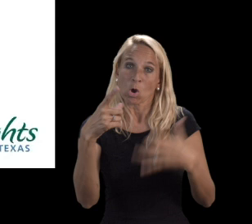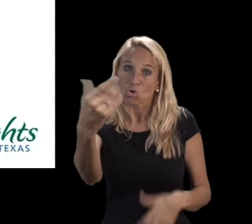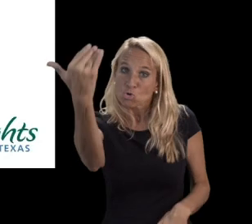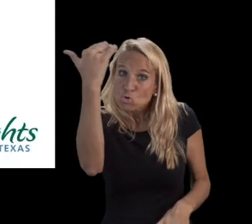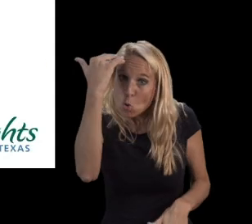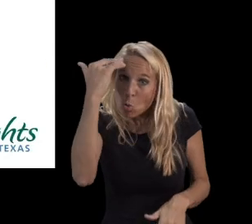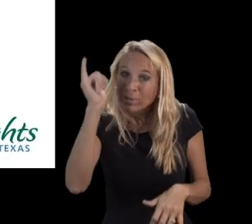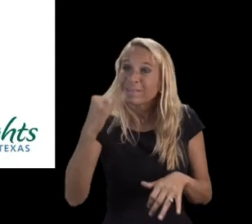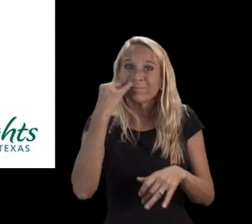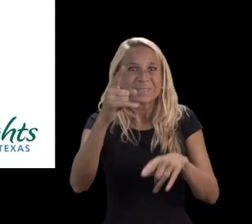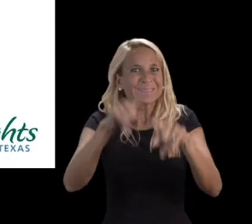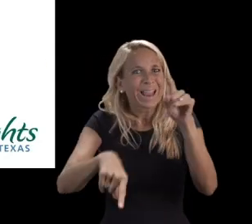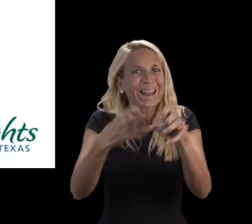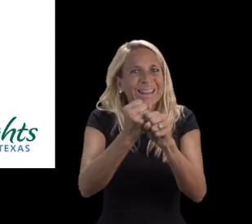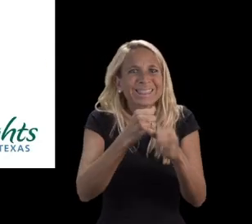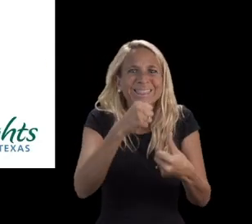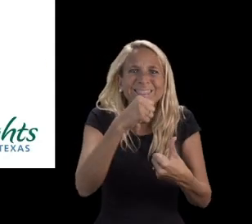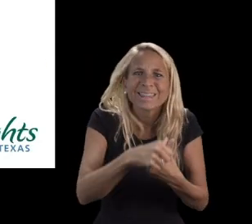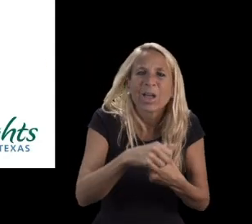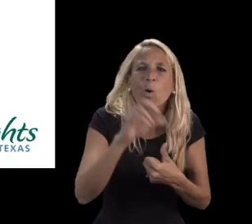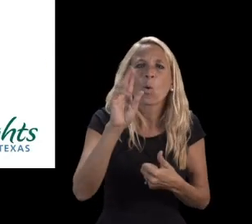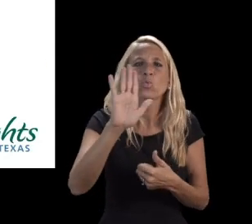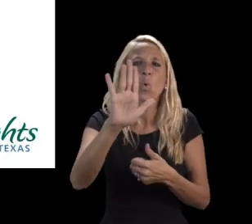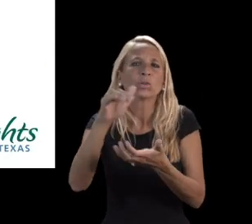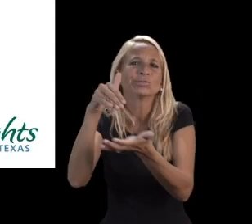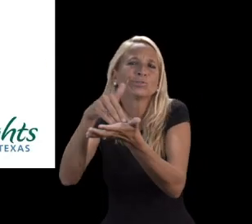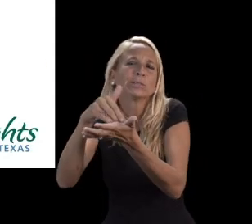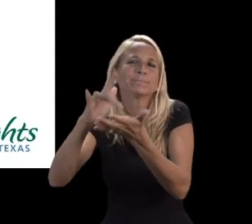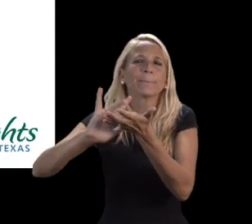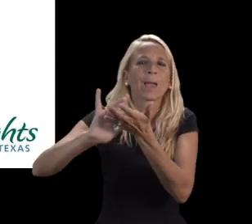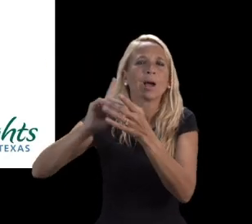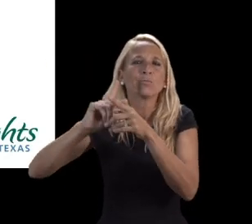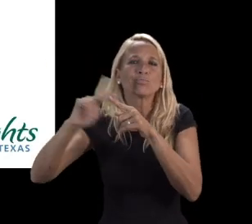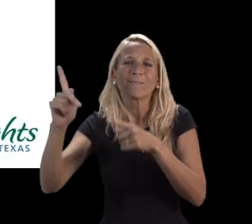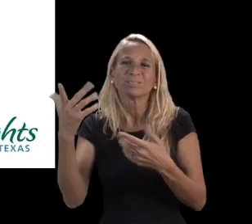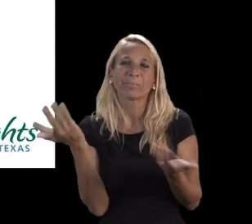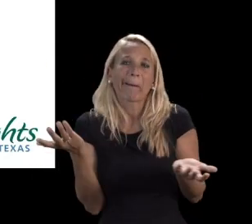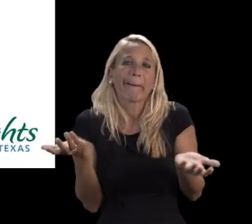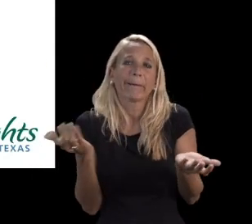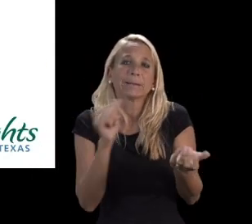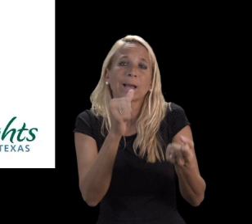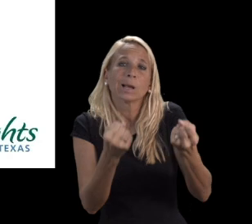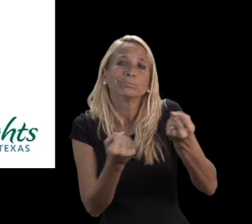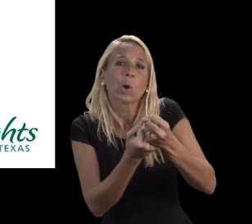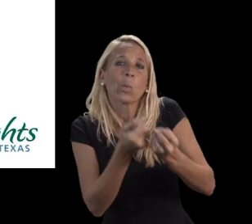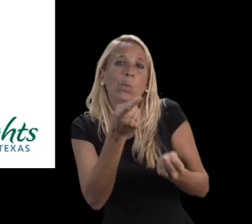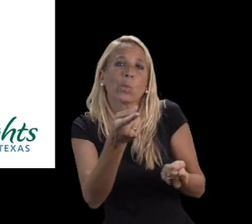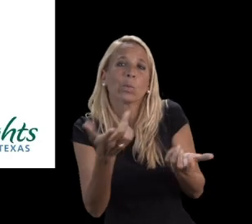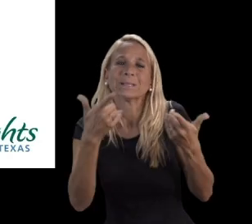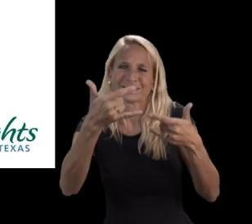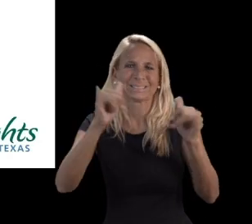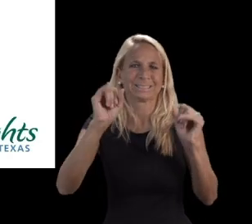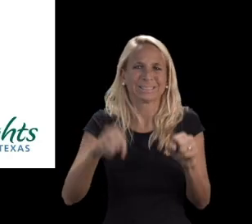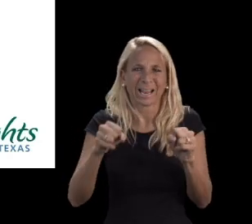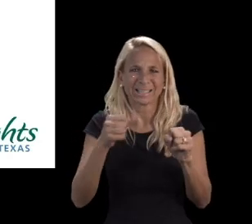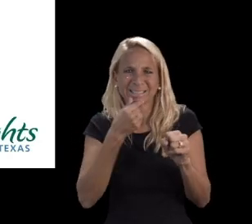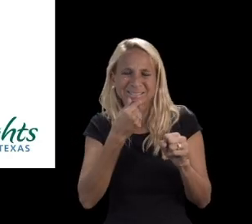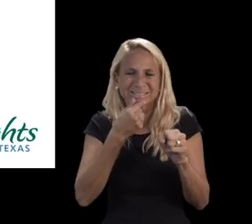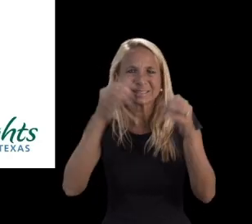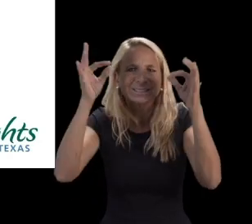if you can't get letters, if your medical professionals aren't going to be supportive, there's still time for you to make a decision on, okay,